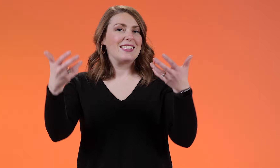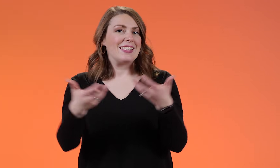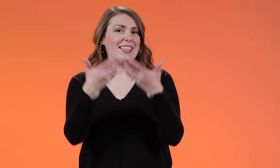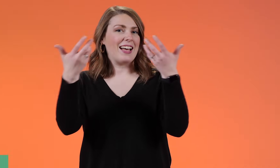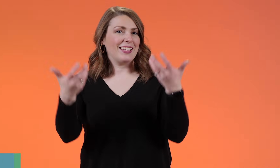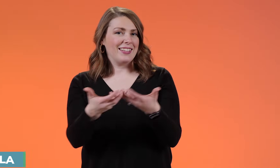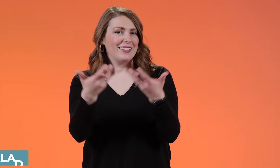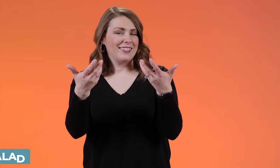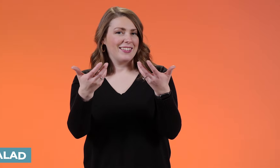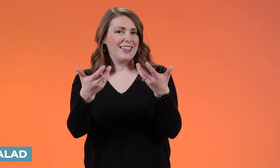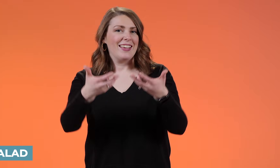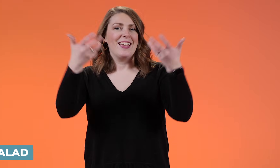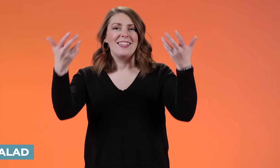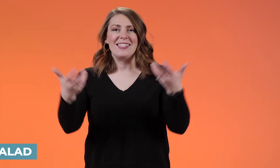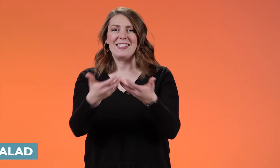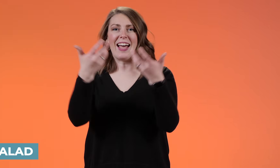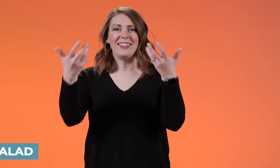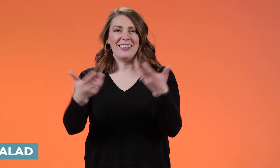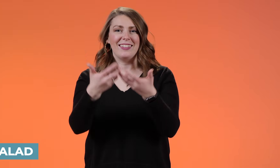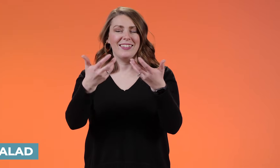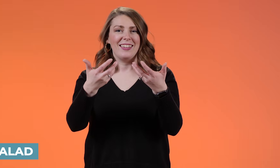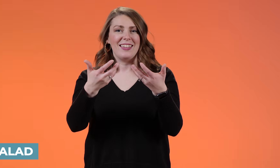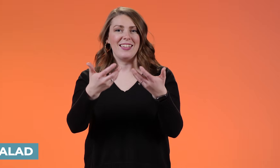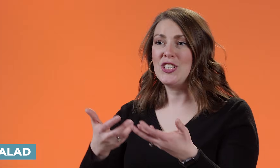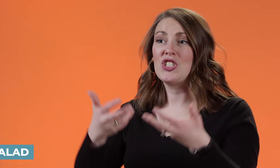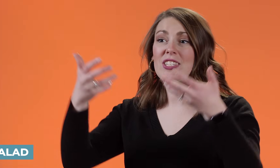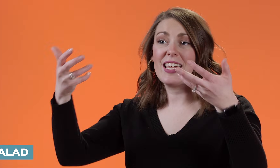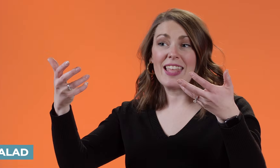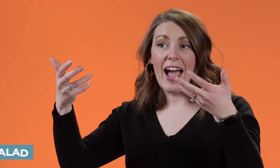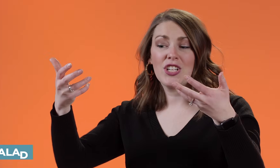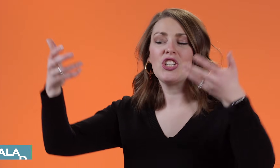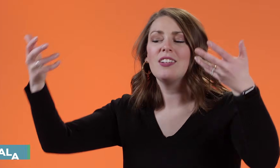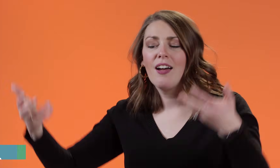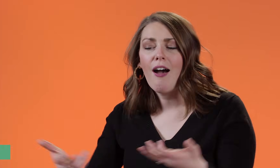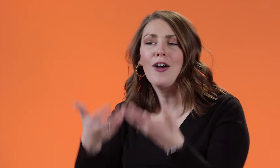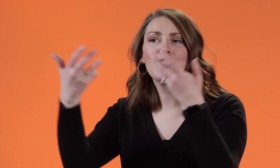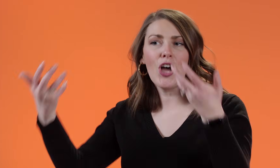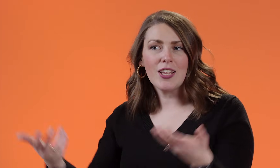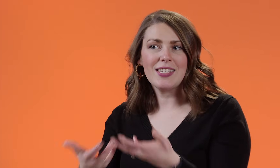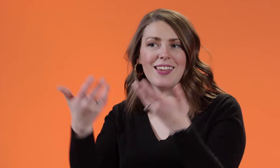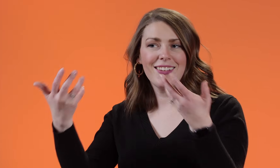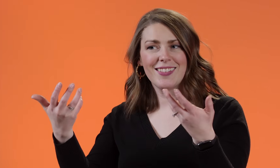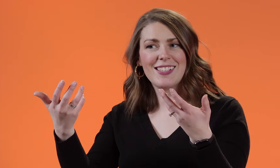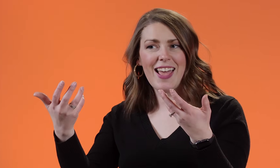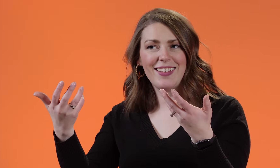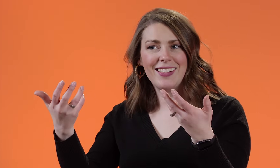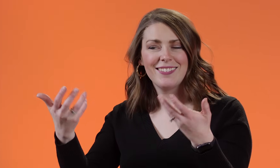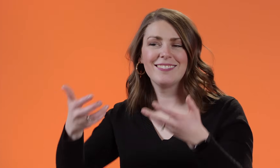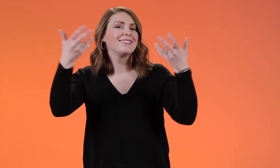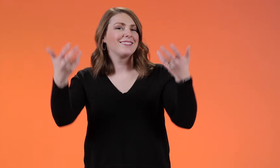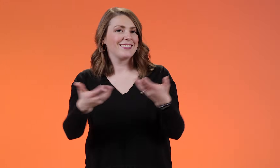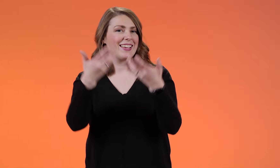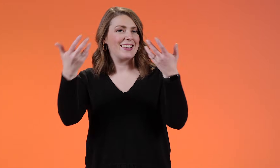Salad. It's just like the action of tossing the salad.